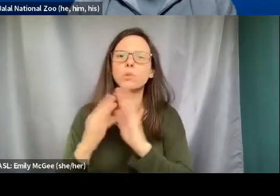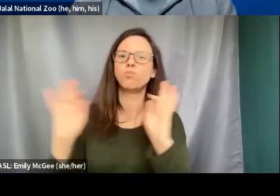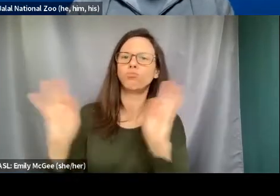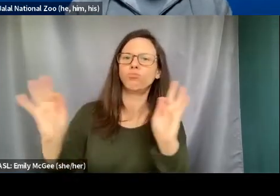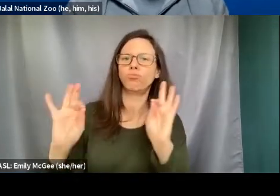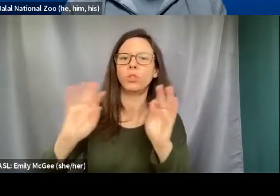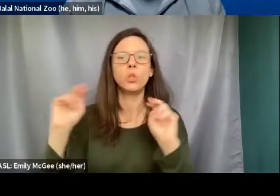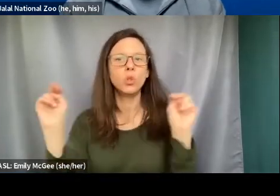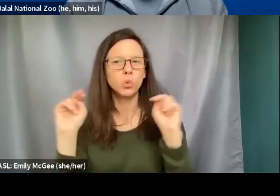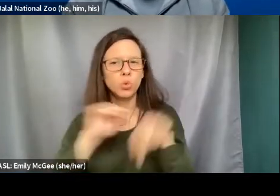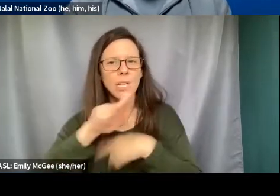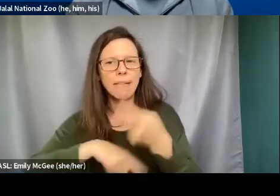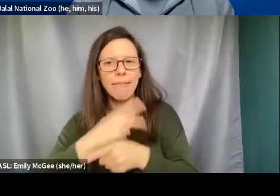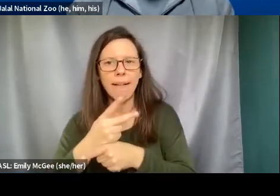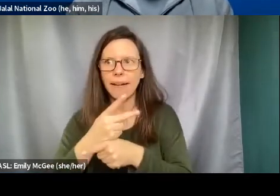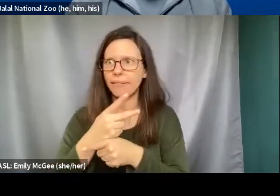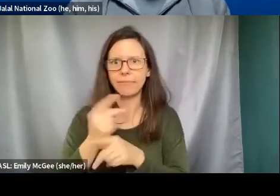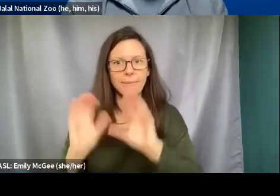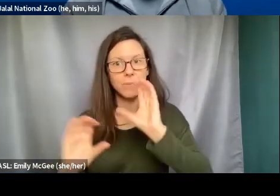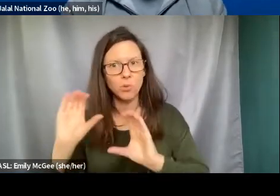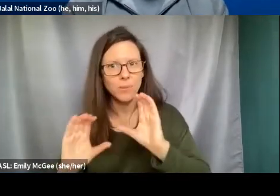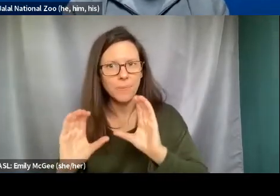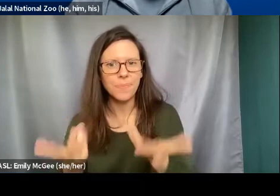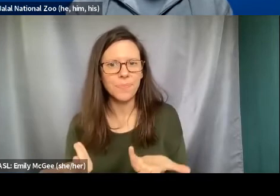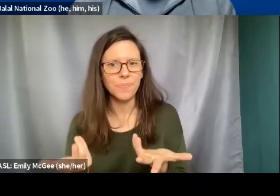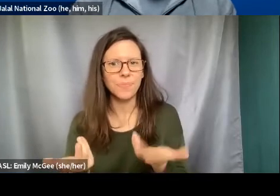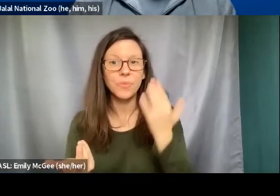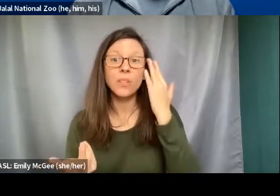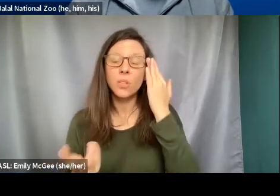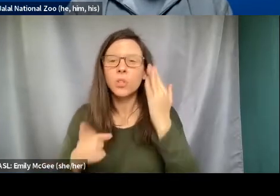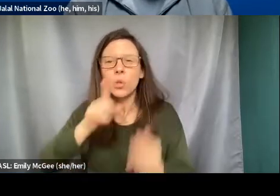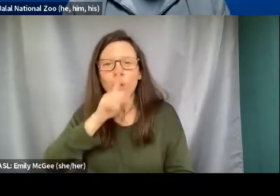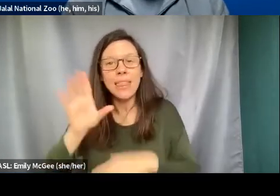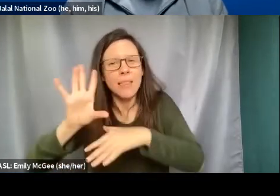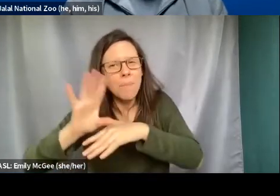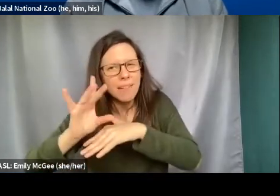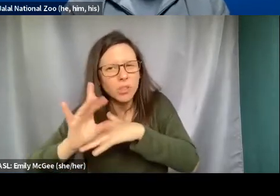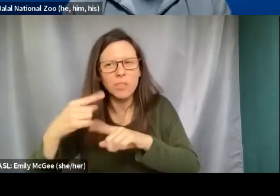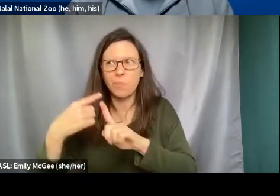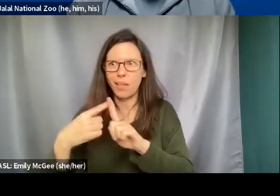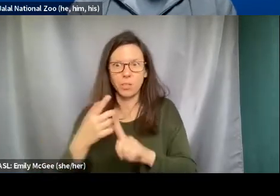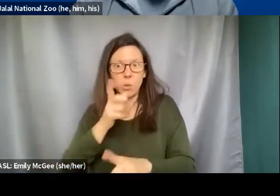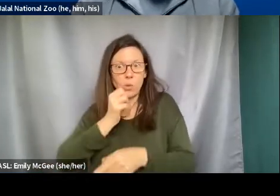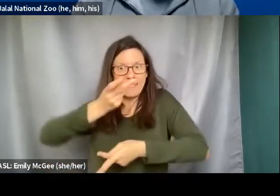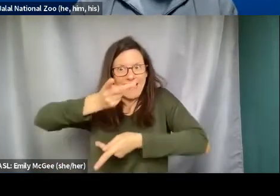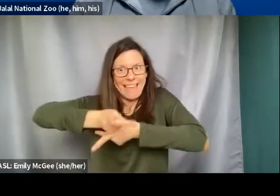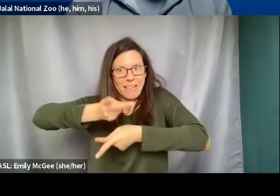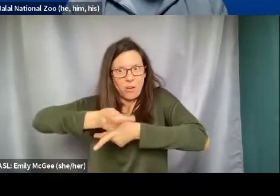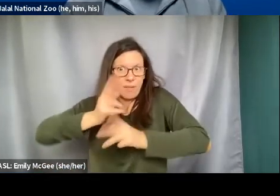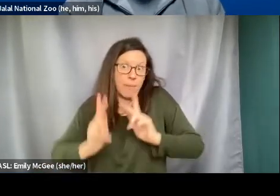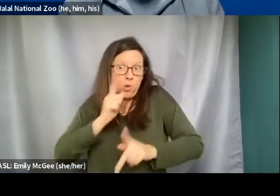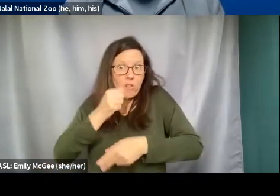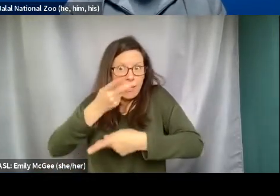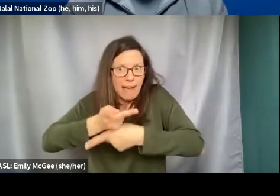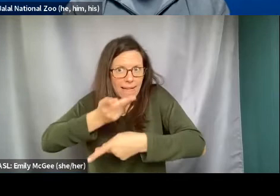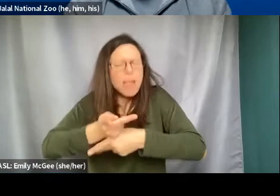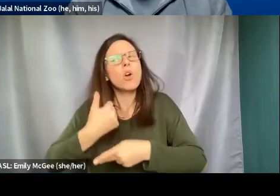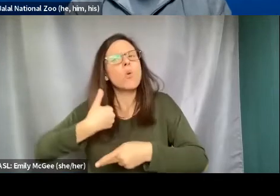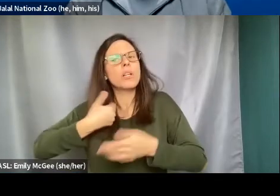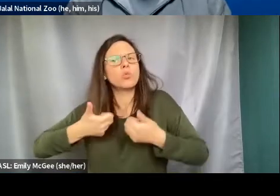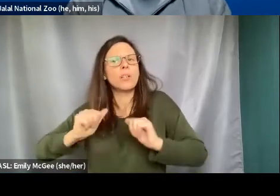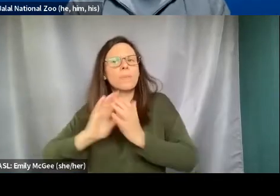mother nature would to replace water whether it be backwashing, water changes, versus what mother